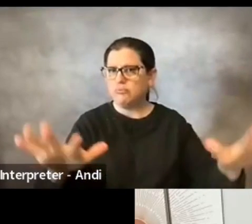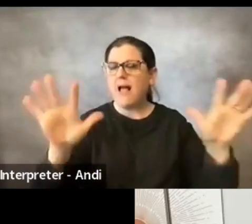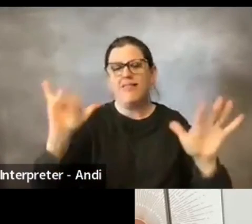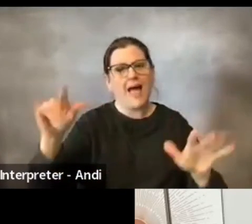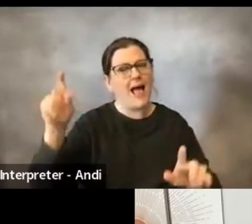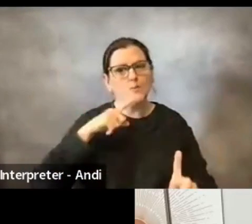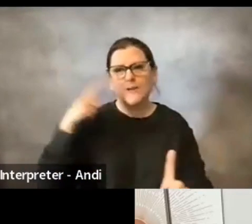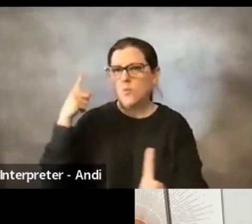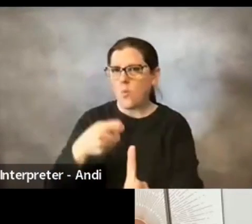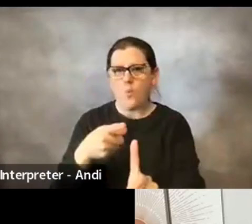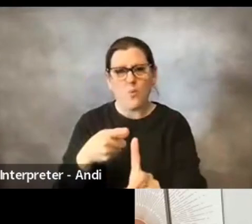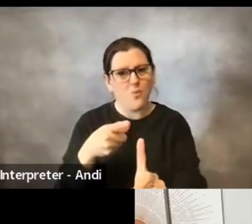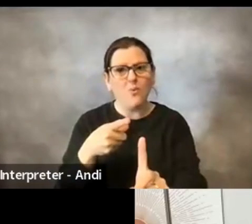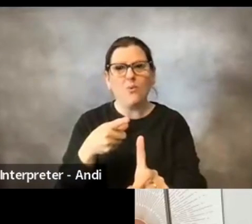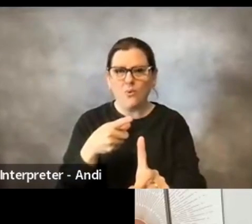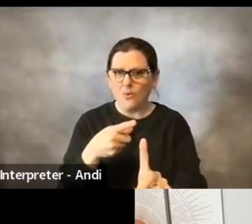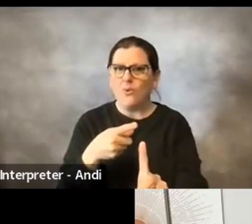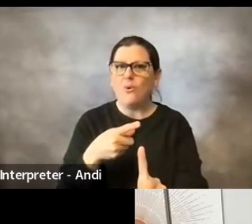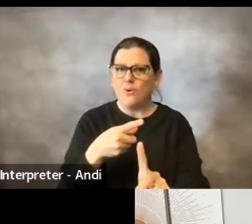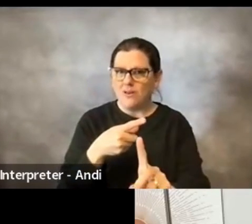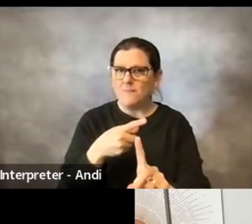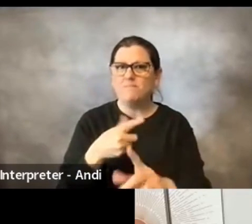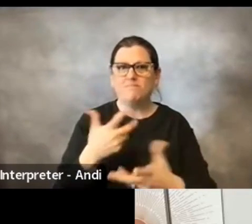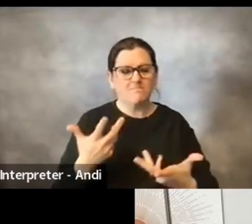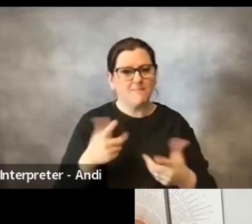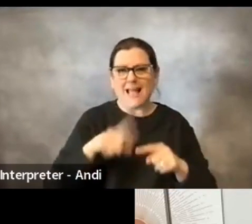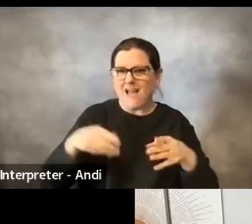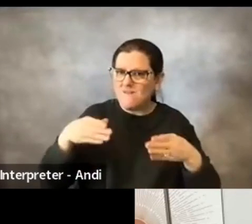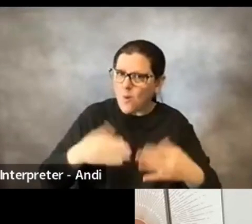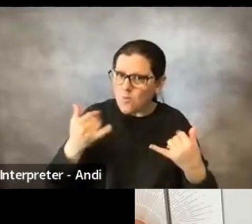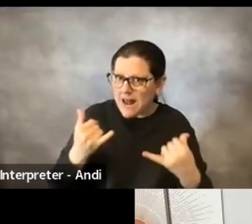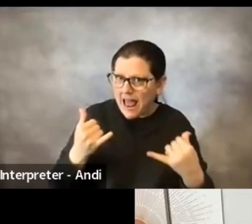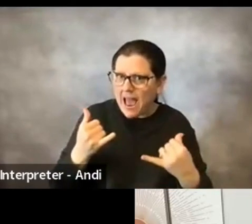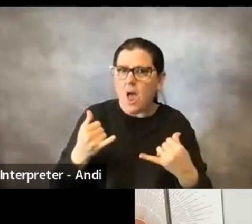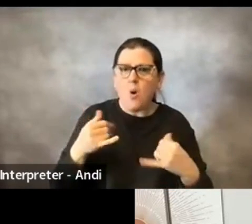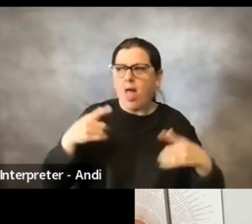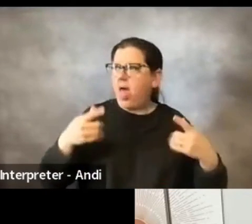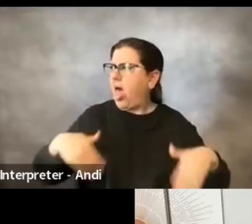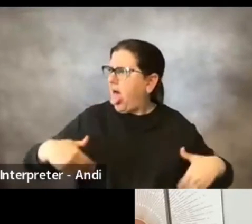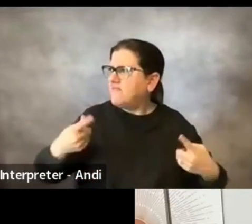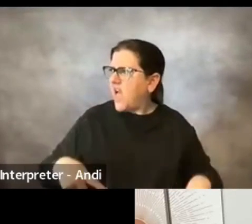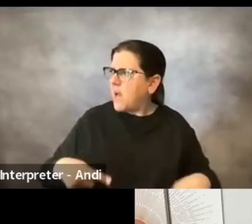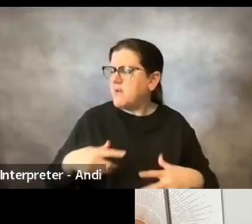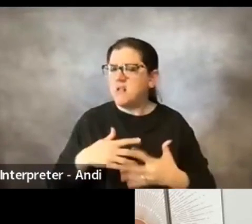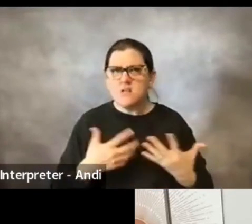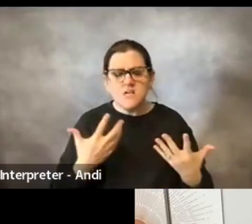you know, so don't really, we can't really focus so much on what hasn't happened. Let's start today, get everyone's